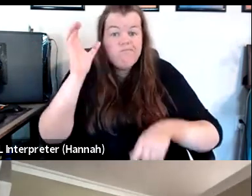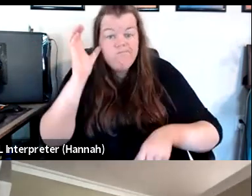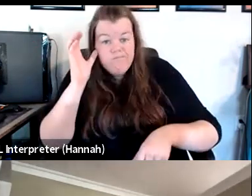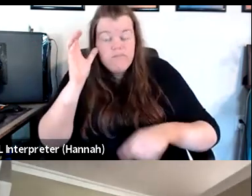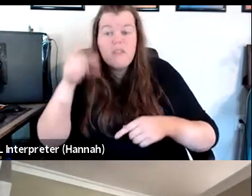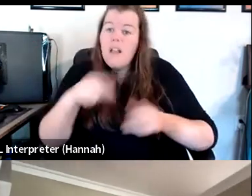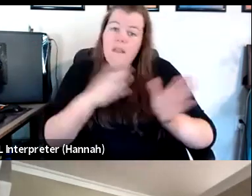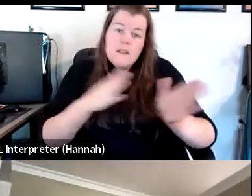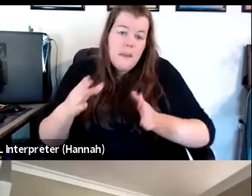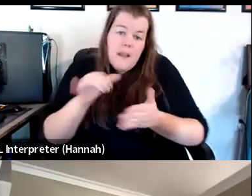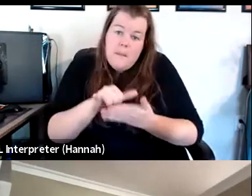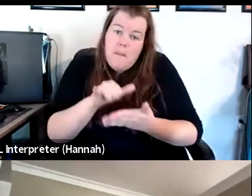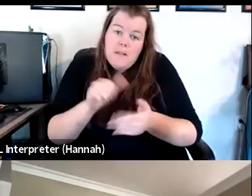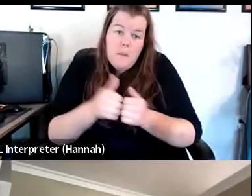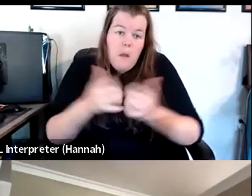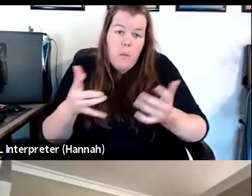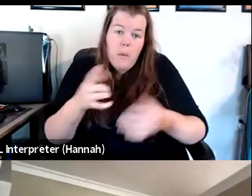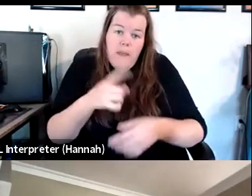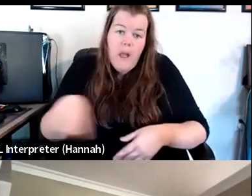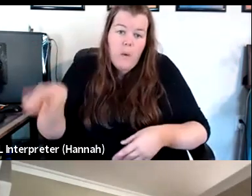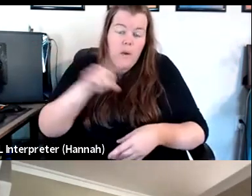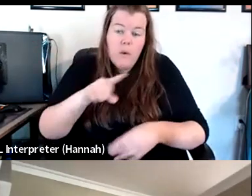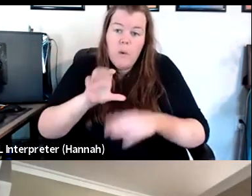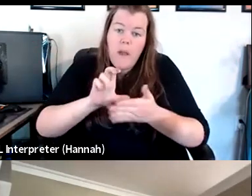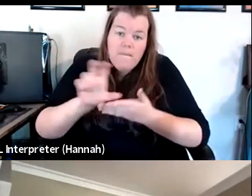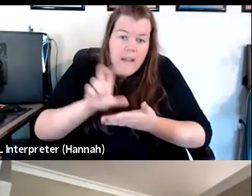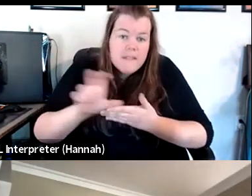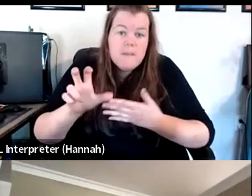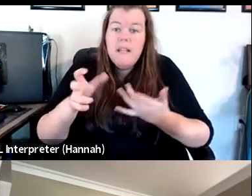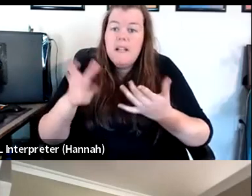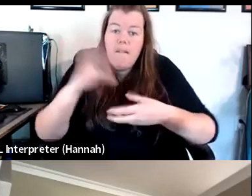not be possible without the investment and the engagement of all of you and the stakeholders who